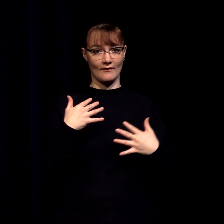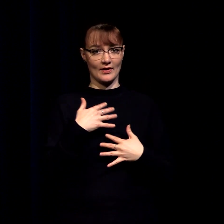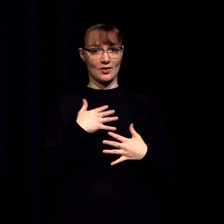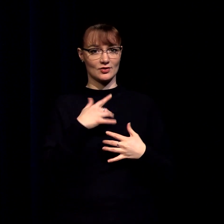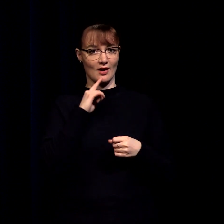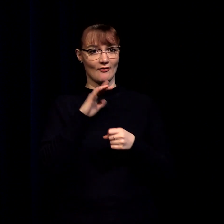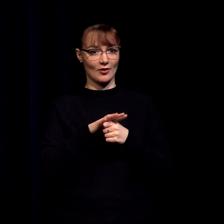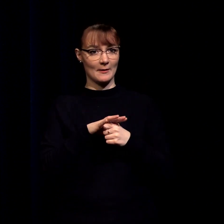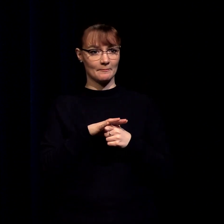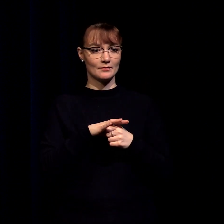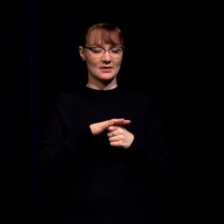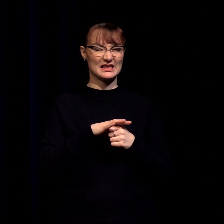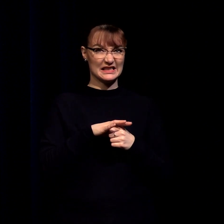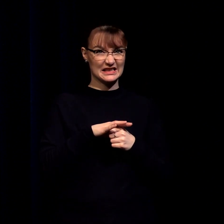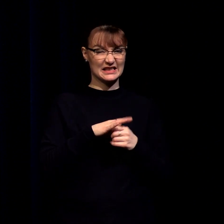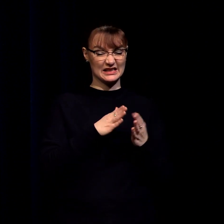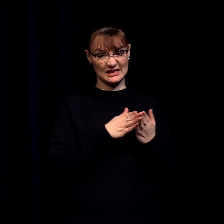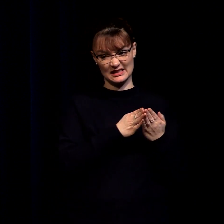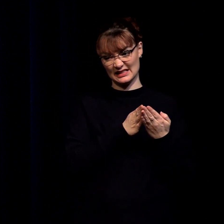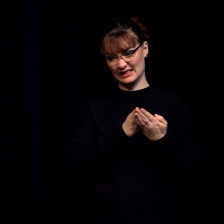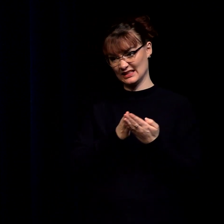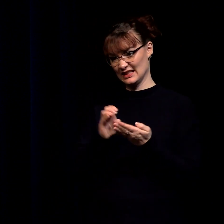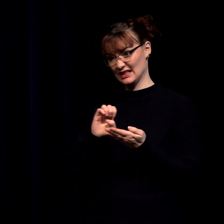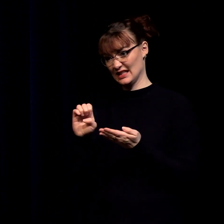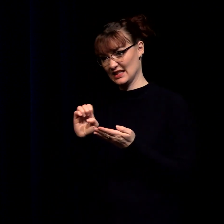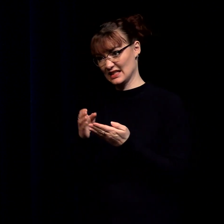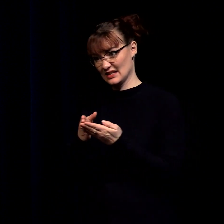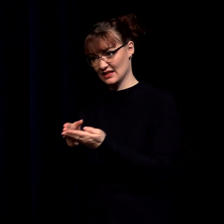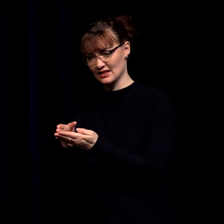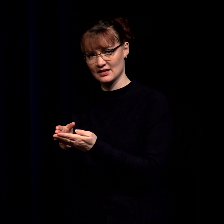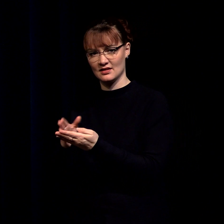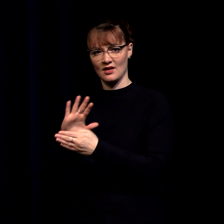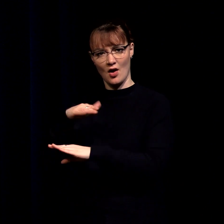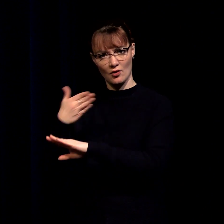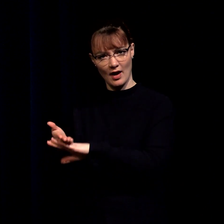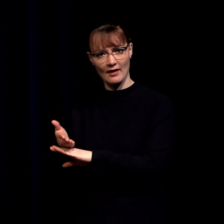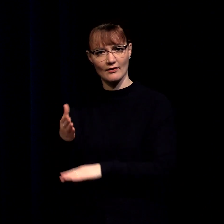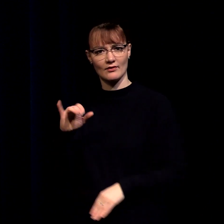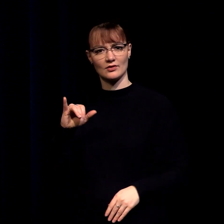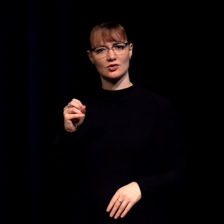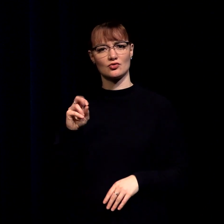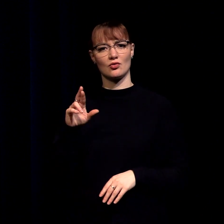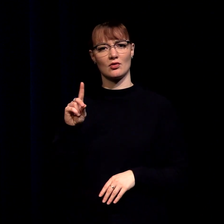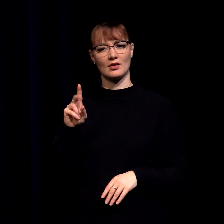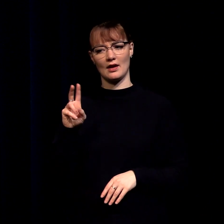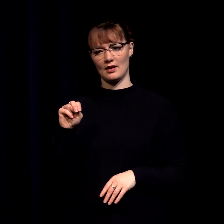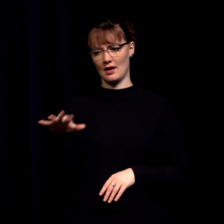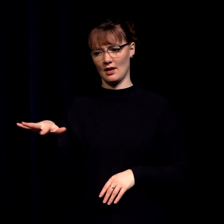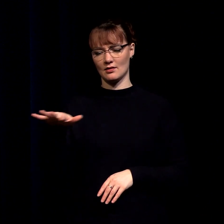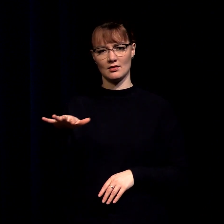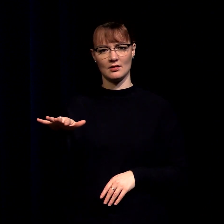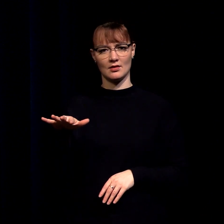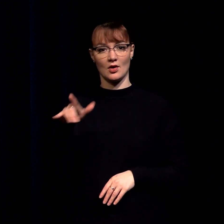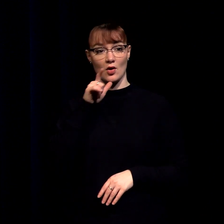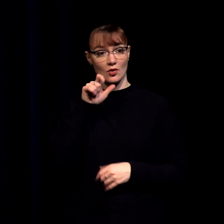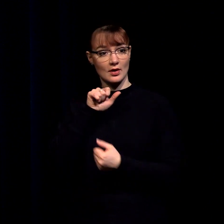Eastern Shore, they get off the boat in the land that is Jordan. And who do they face. First, we know the story. They face a